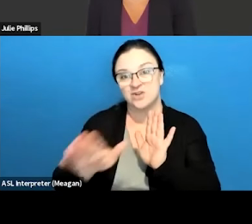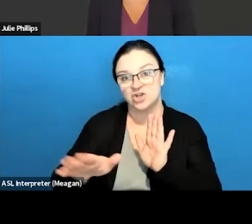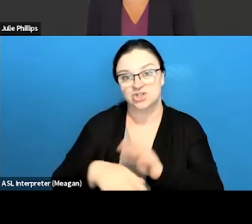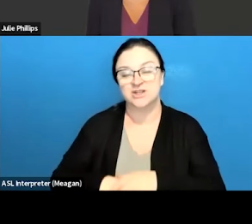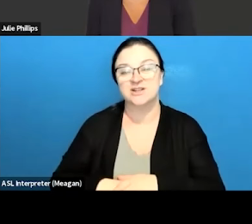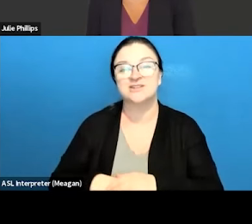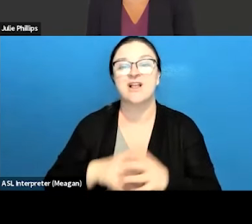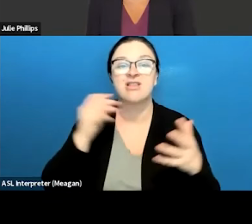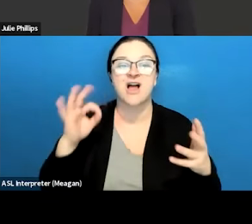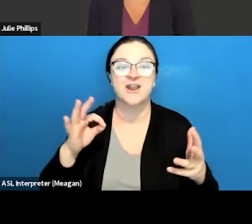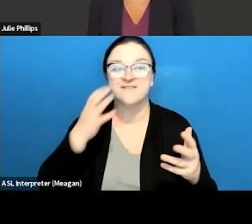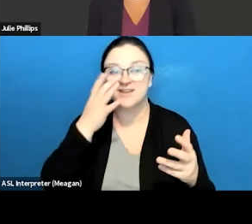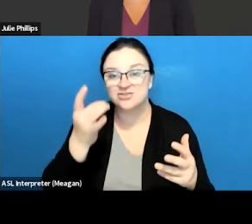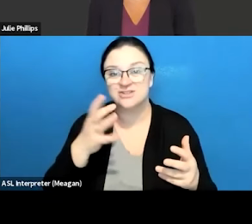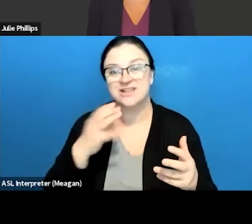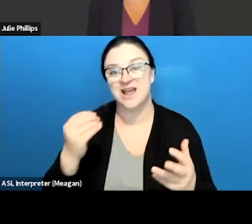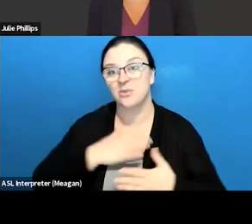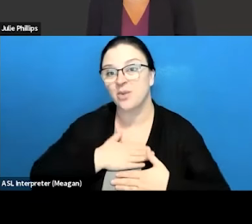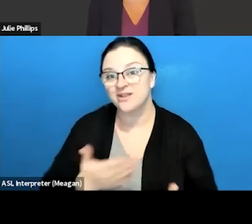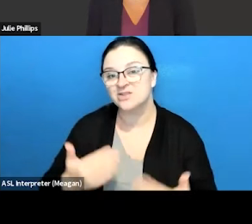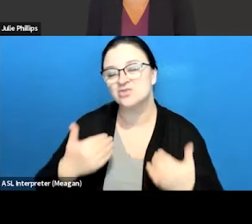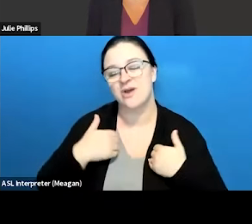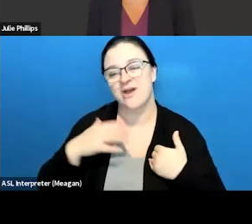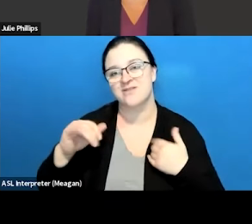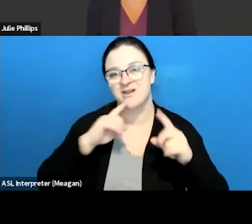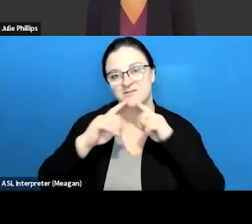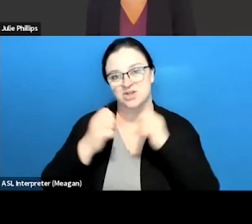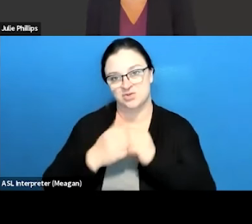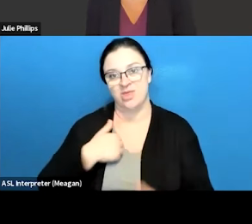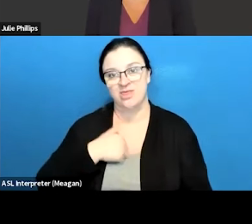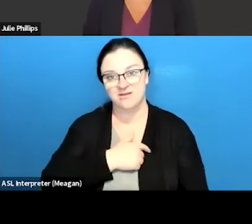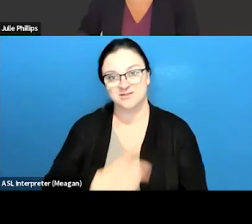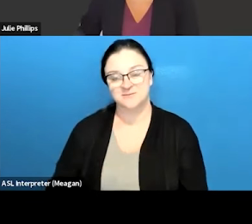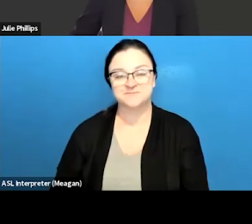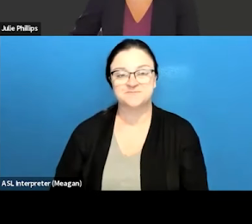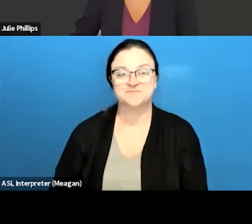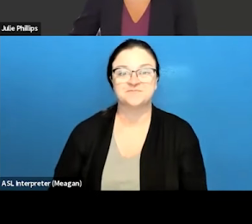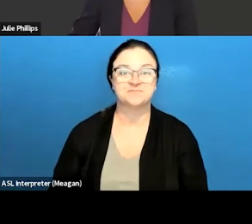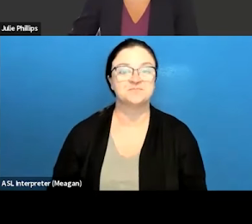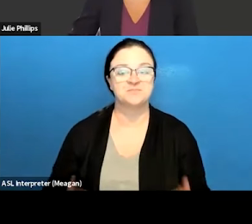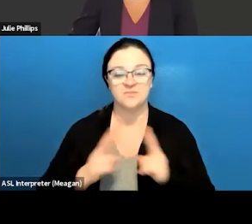and willingness to have those conversations with us. And we're very excited about that.